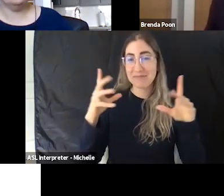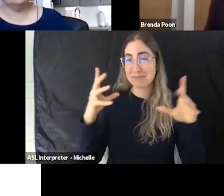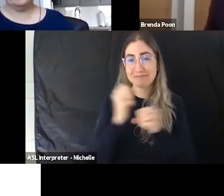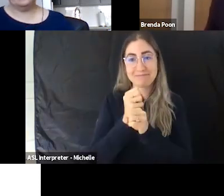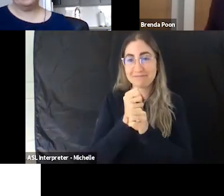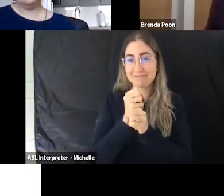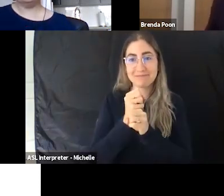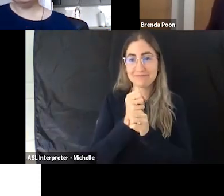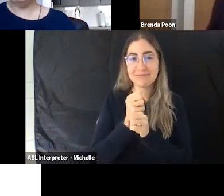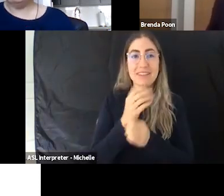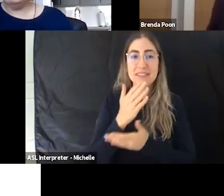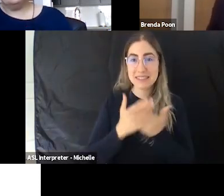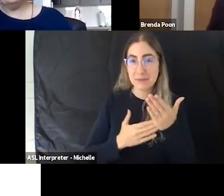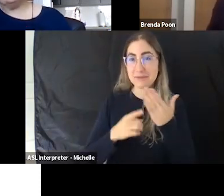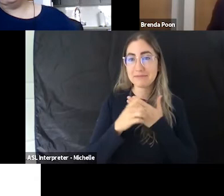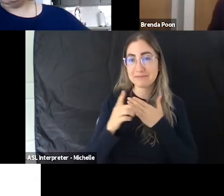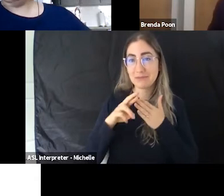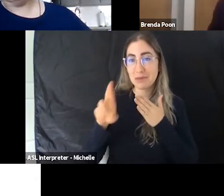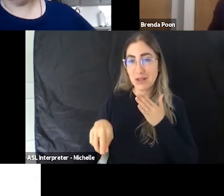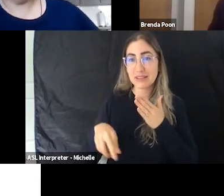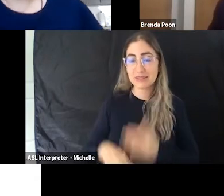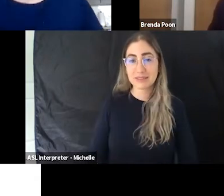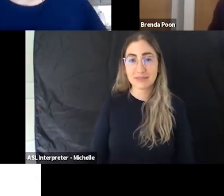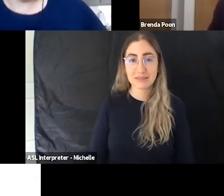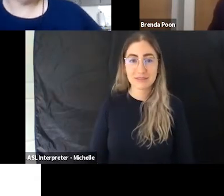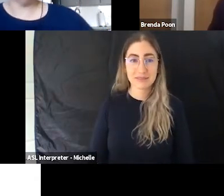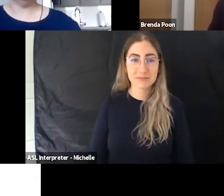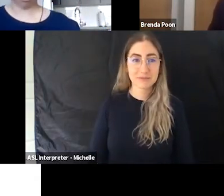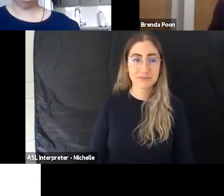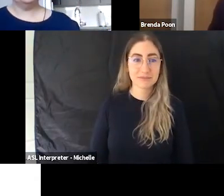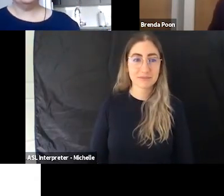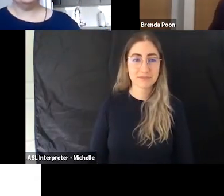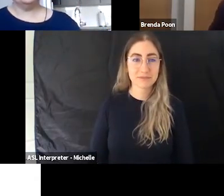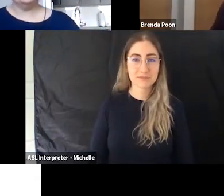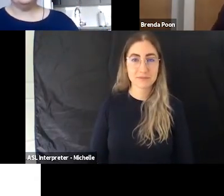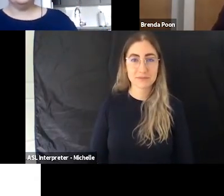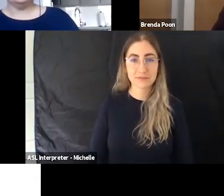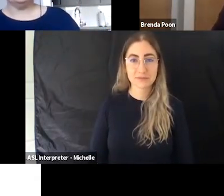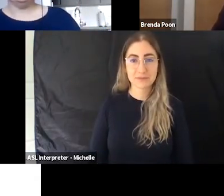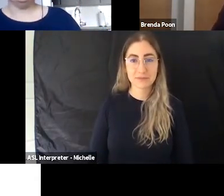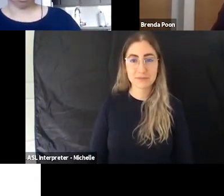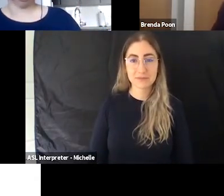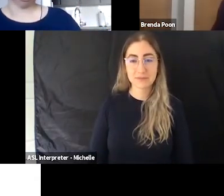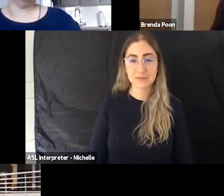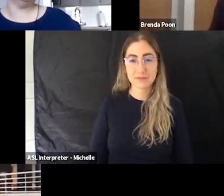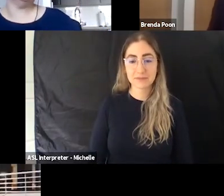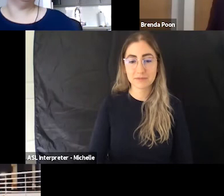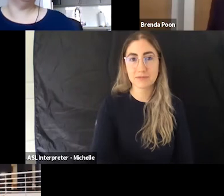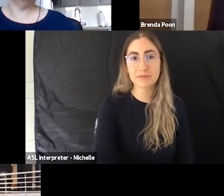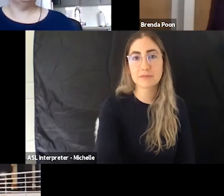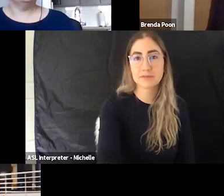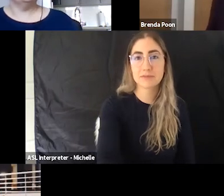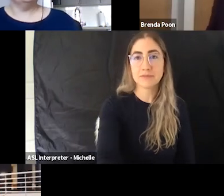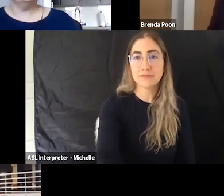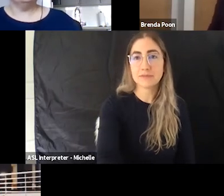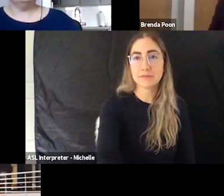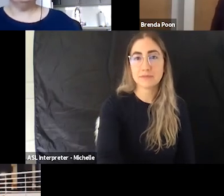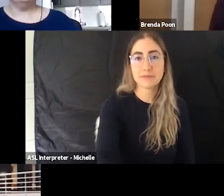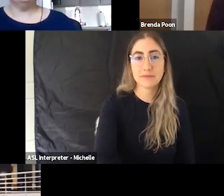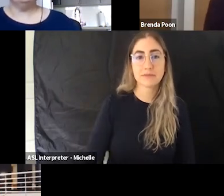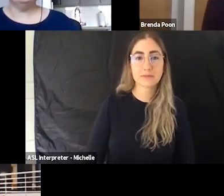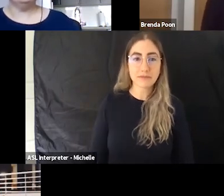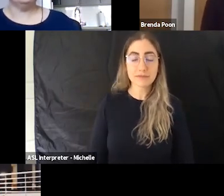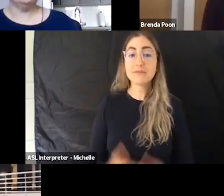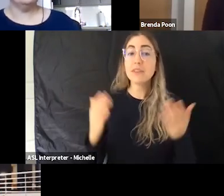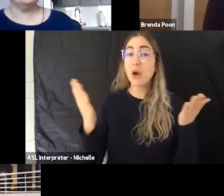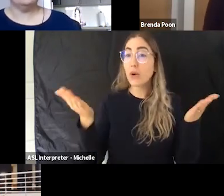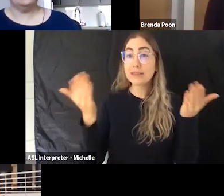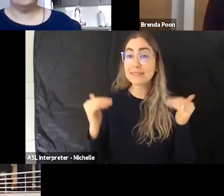ISSUES AND REQUIRE EXTRA FACILITIES